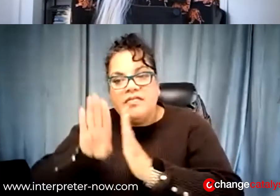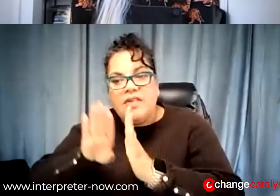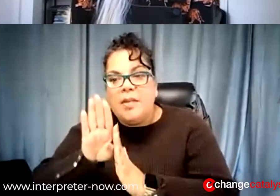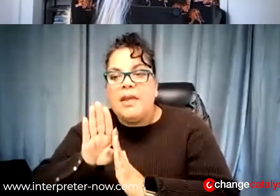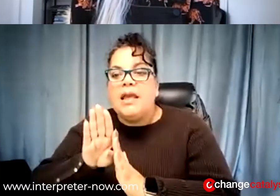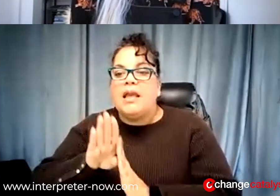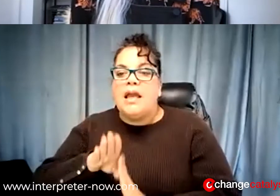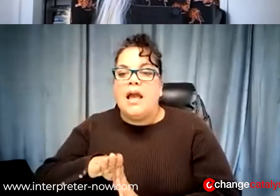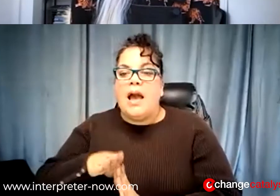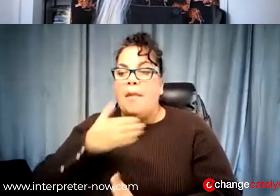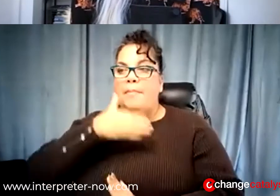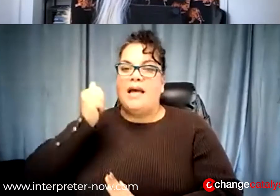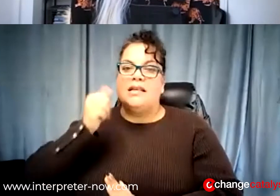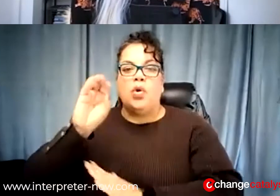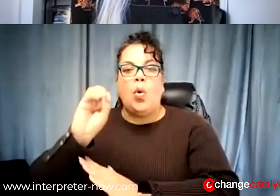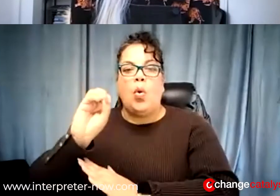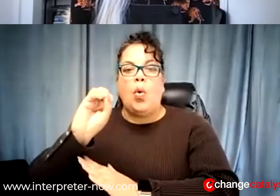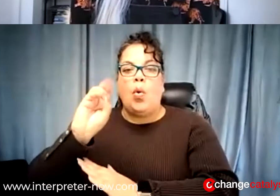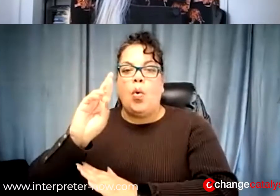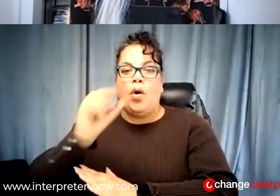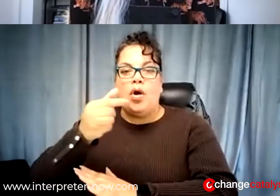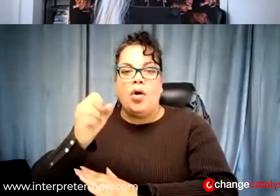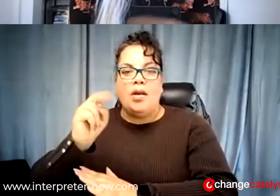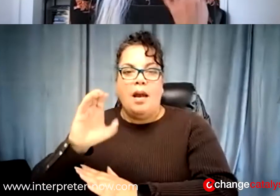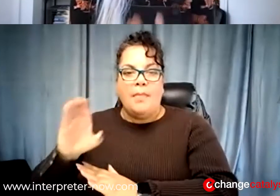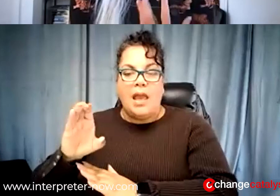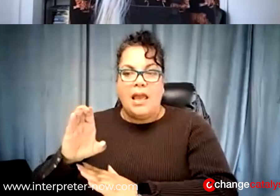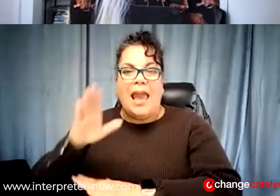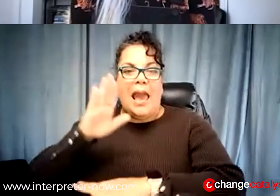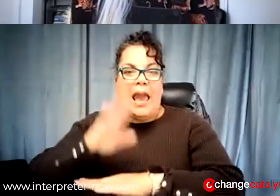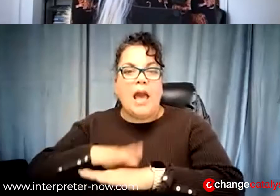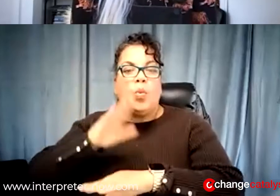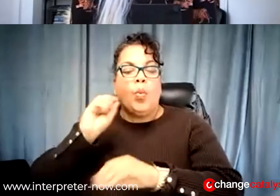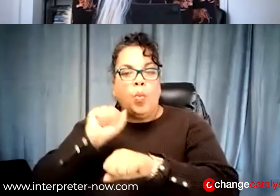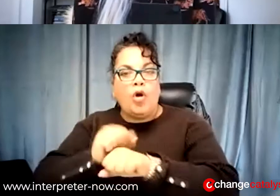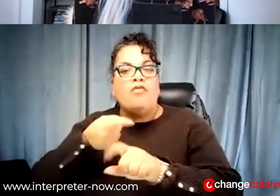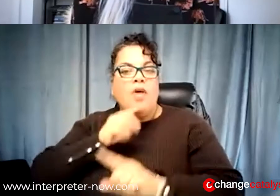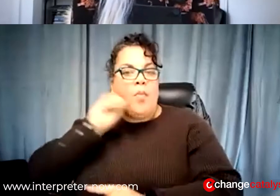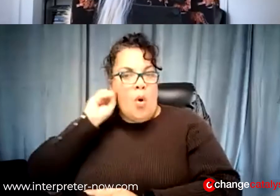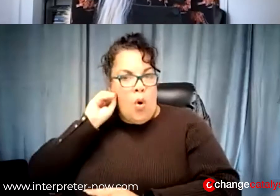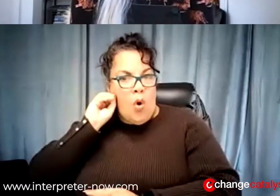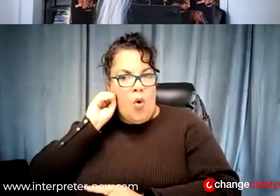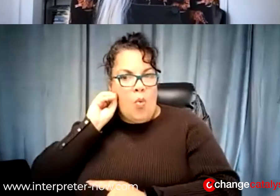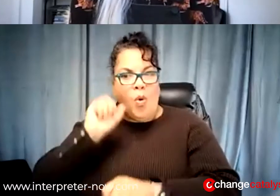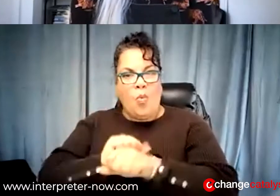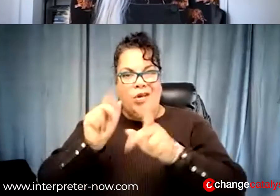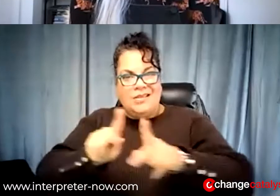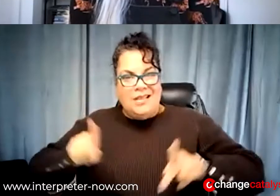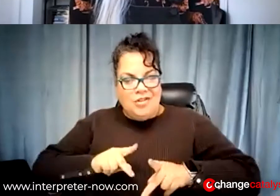the best ergonomic at-home workstation. What I think is really powerful, especially about some of these public beacons, are they're